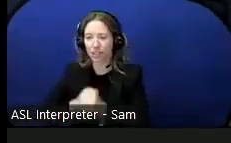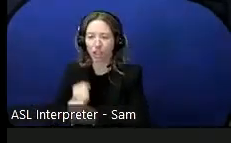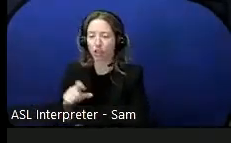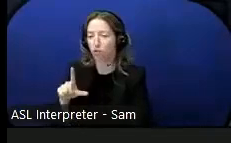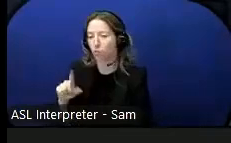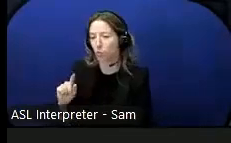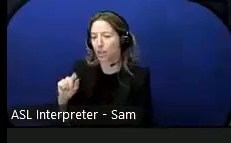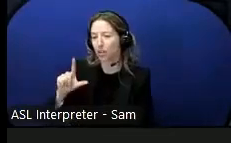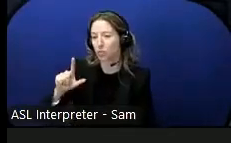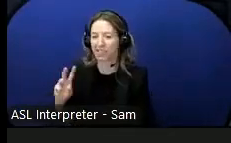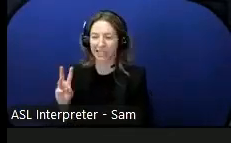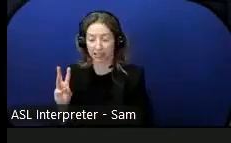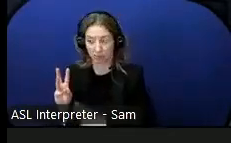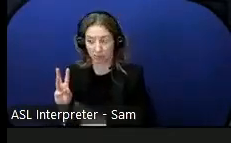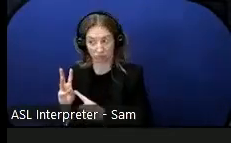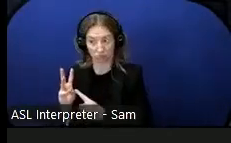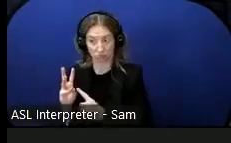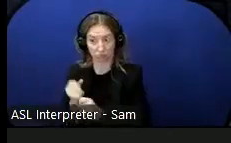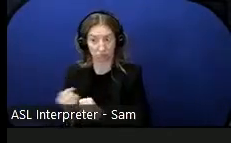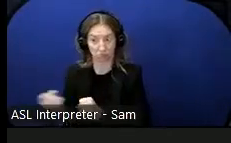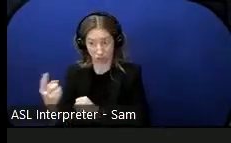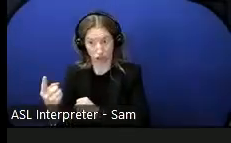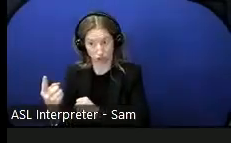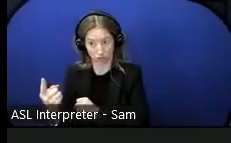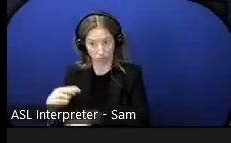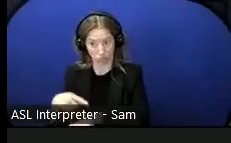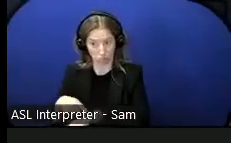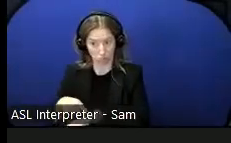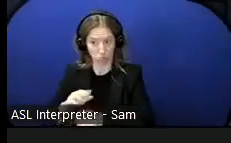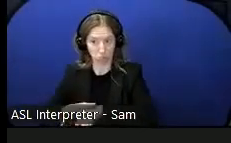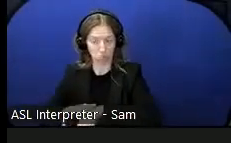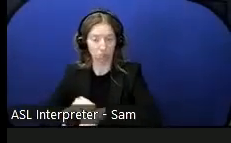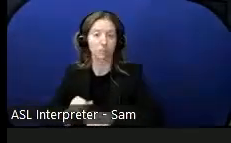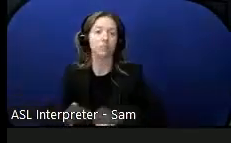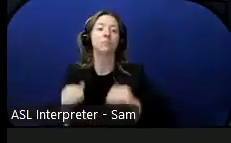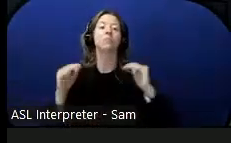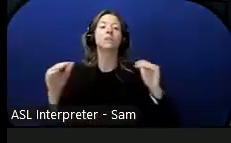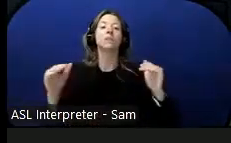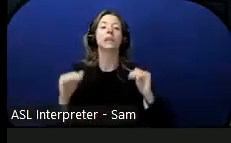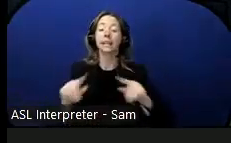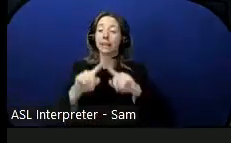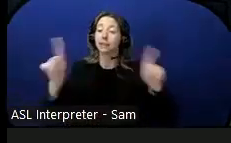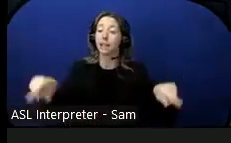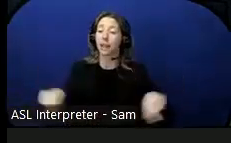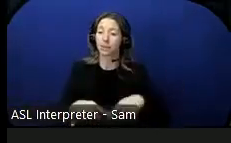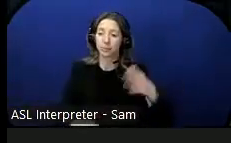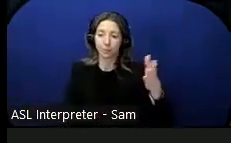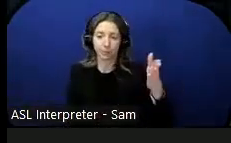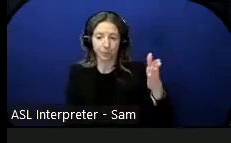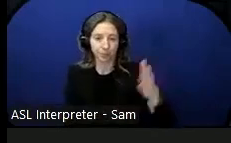All right. So, in this one we have some smart art that displays different ways